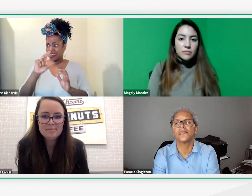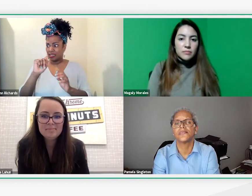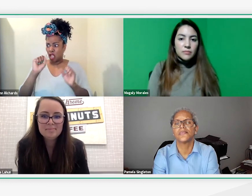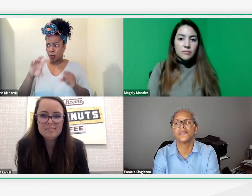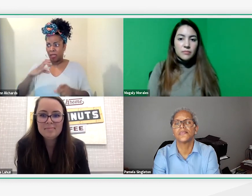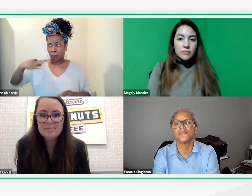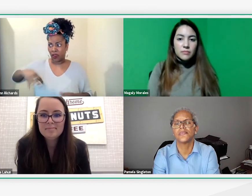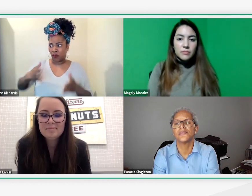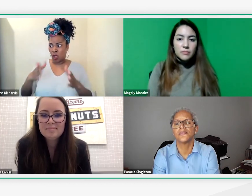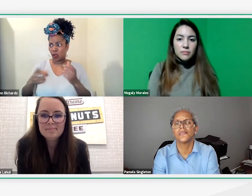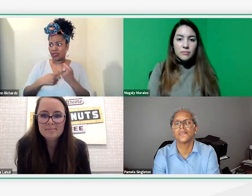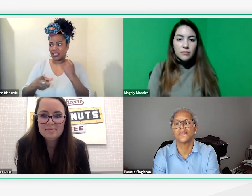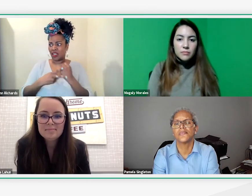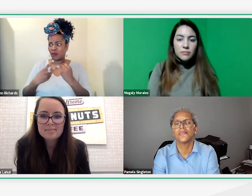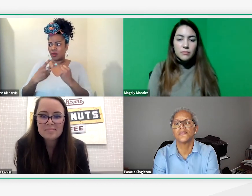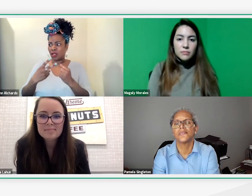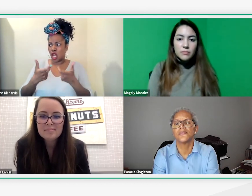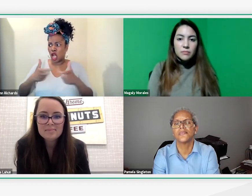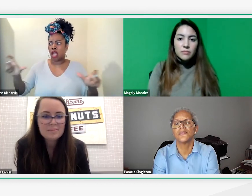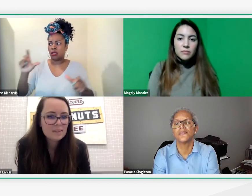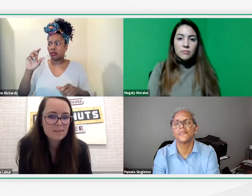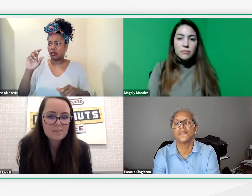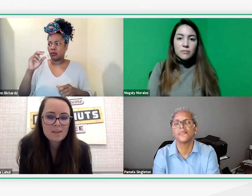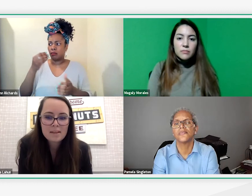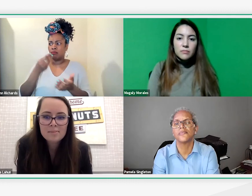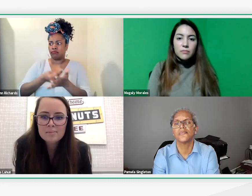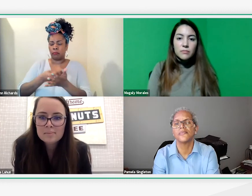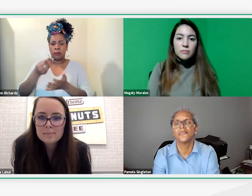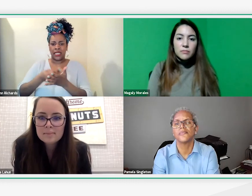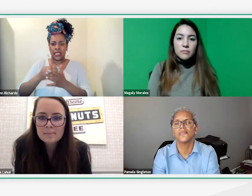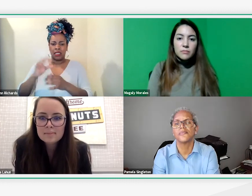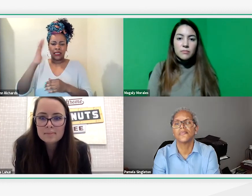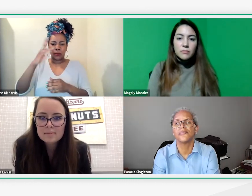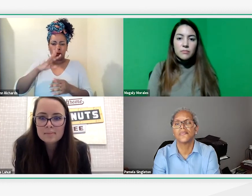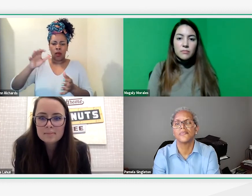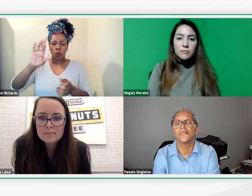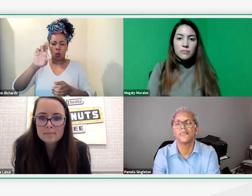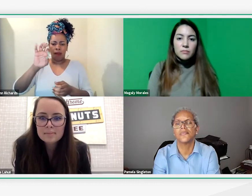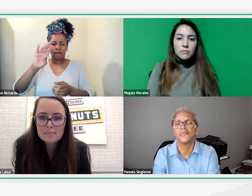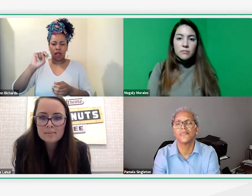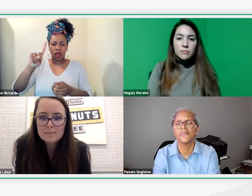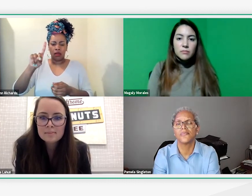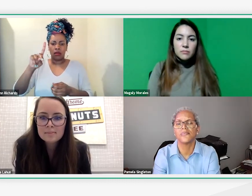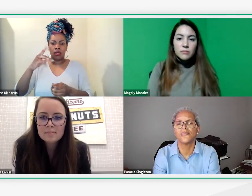so we're talking about deductions now. Does it benefit me to save, though?